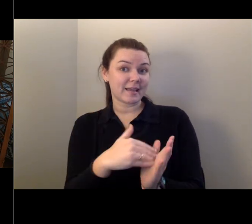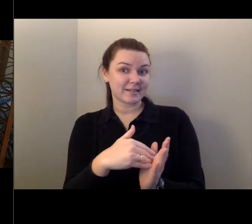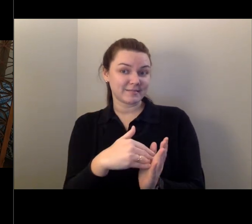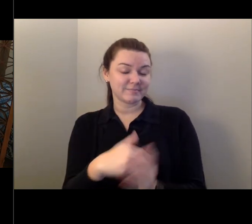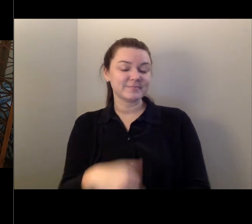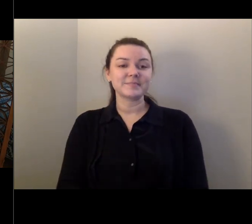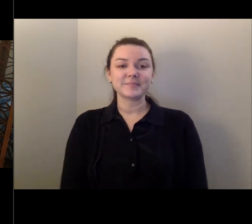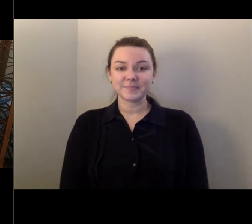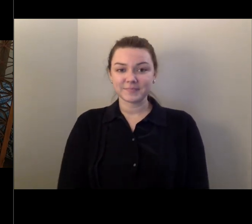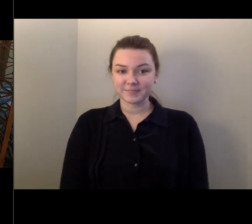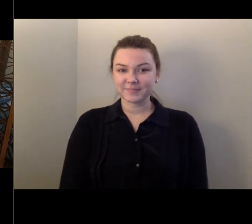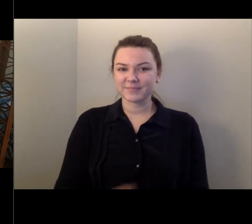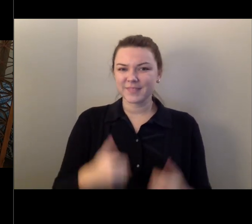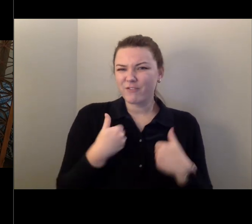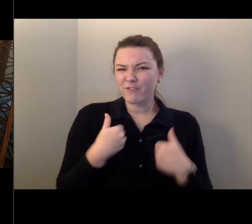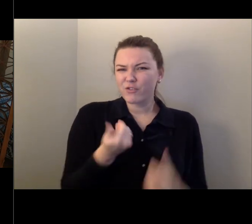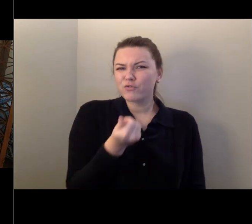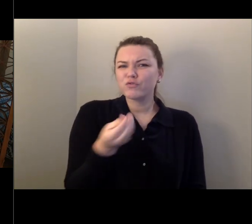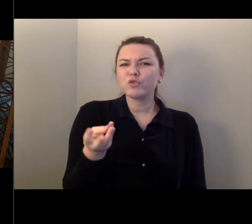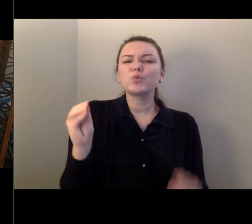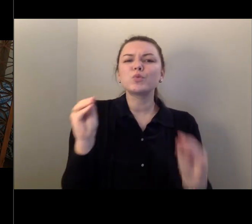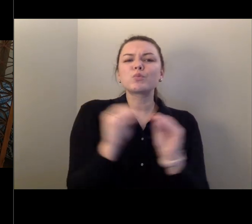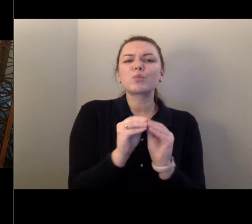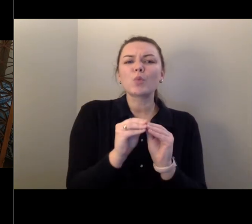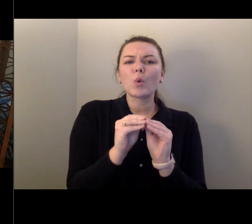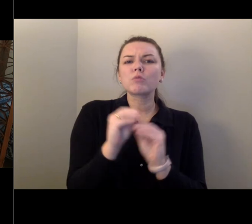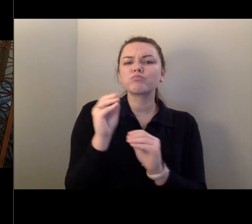And we'll just have a few more things that we're going to be talking about.